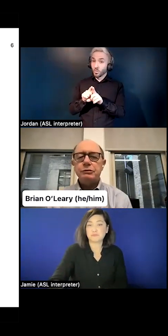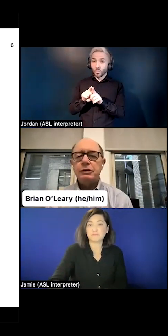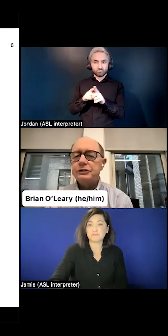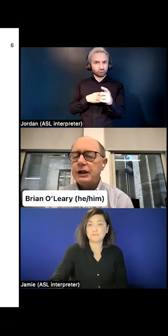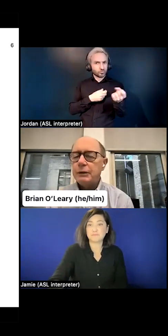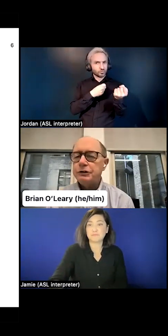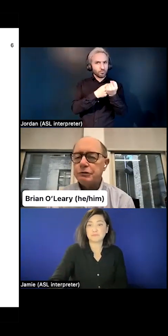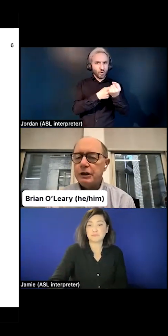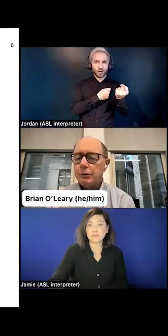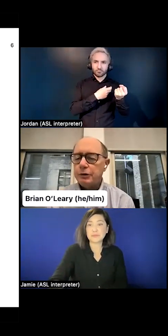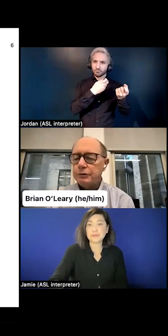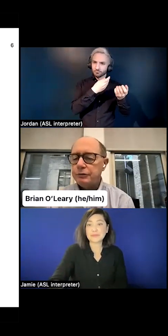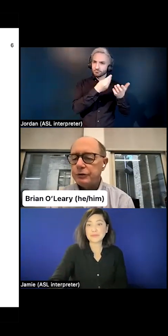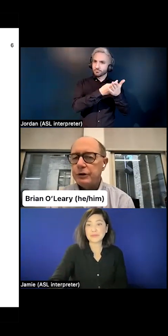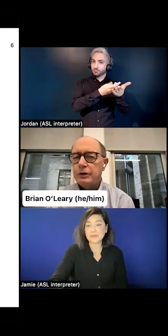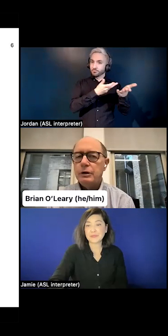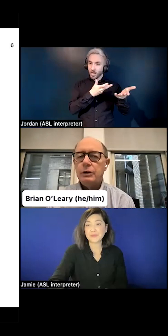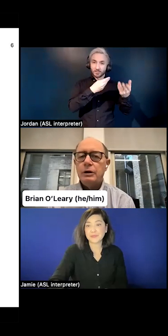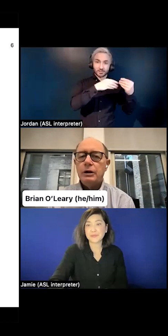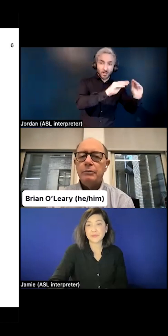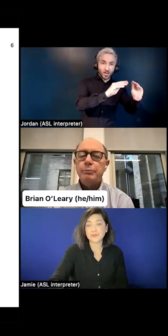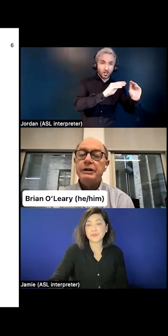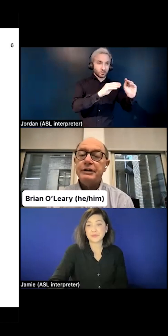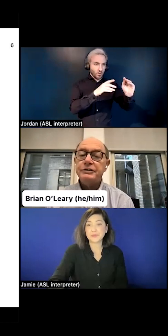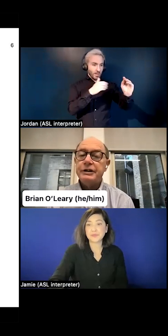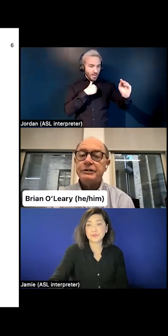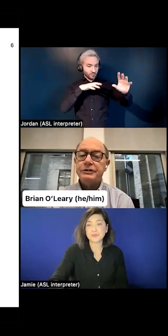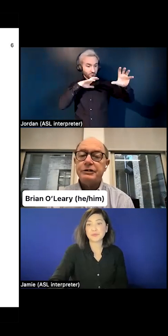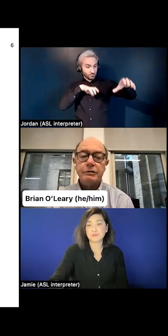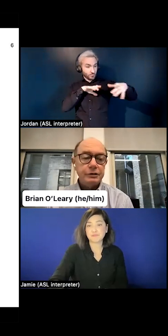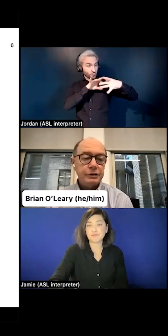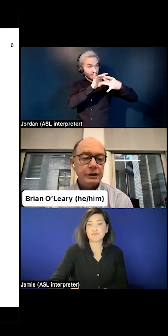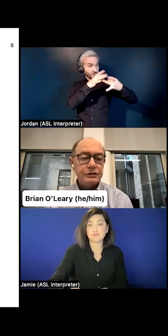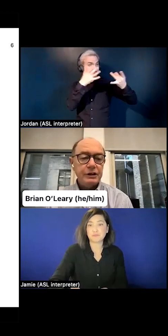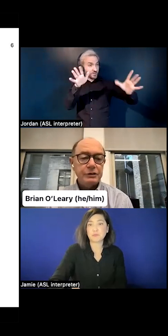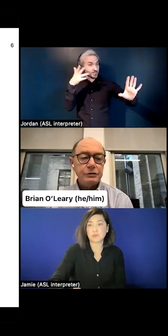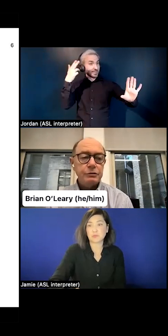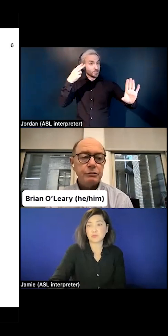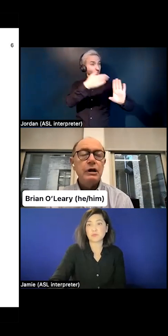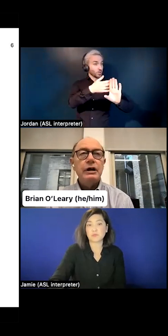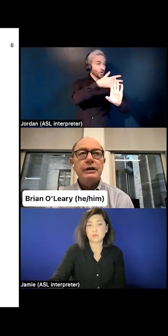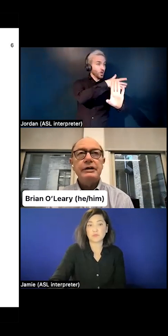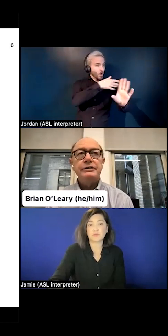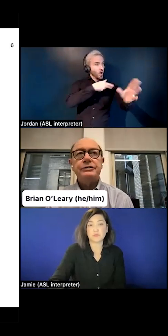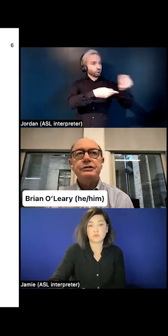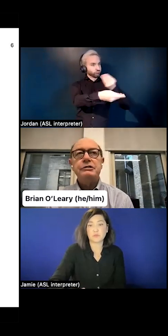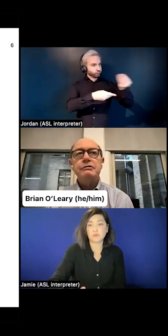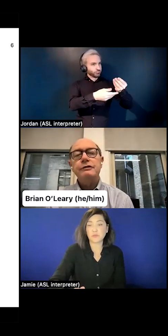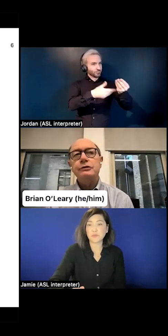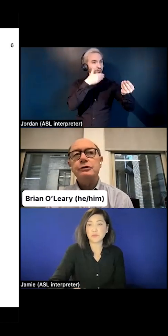between established trading partners, but it doesn't necessarily extend to the system of folks